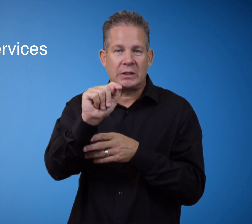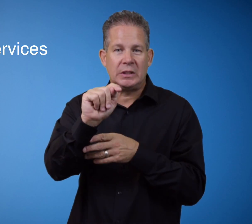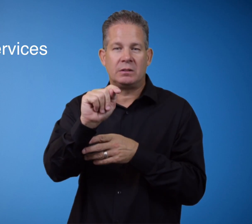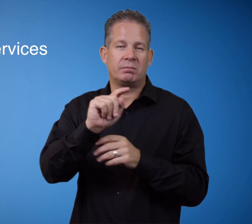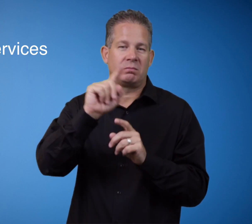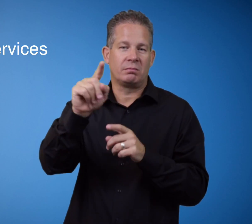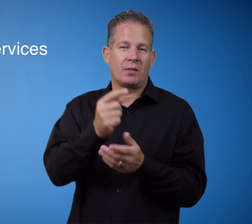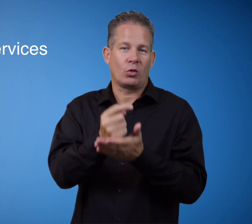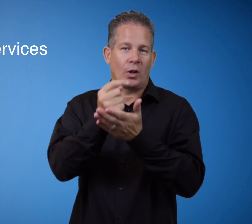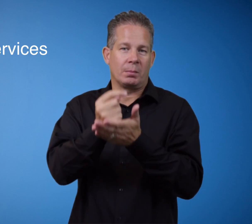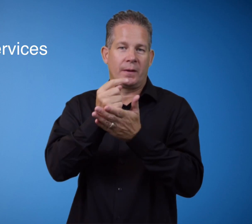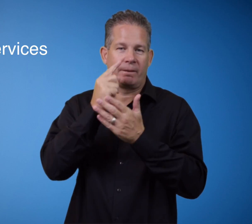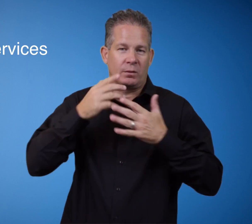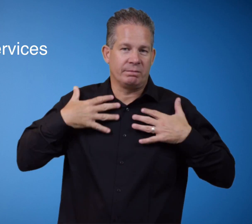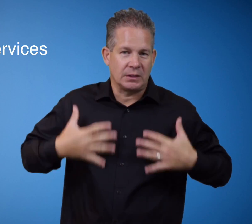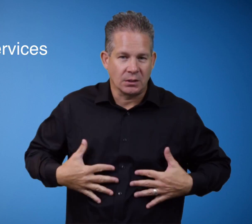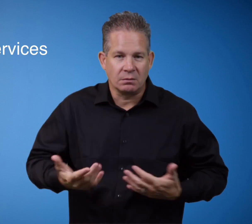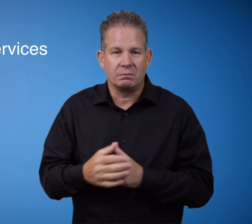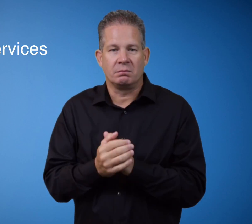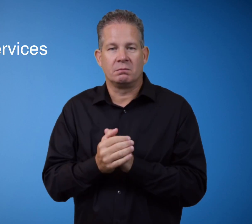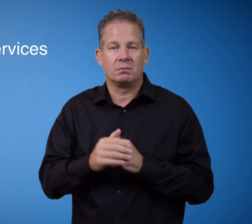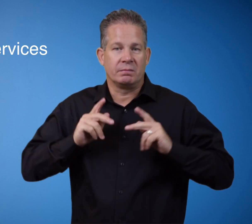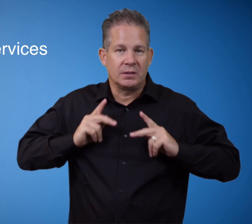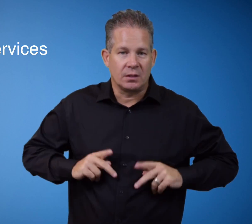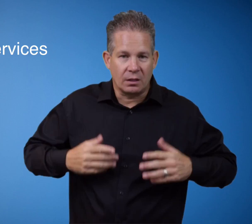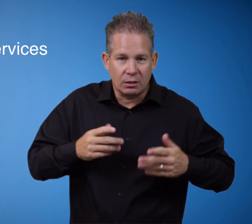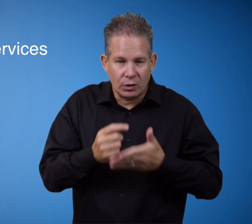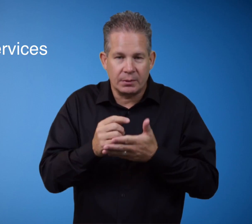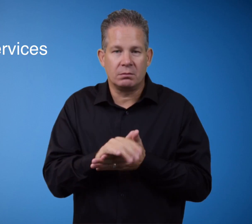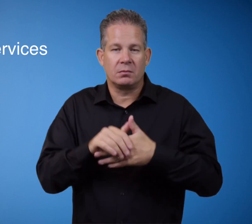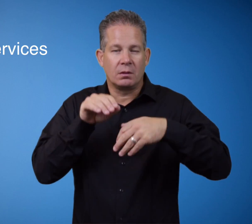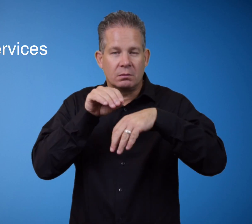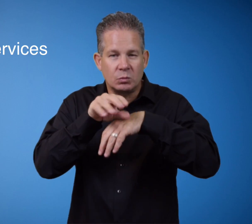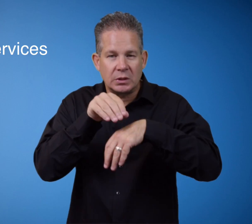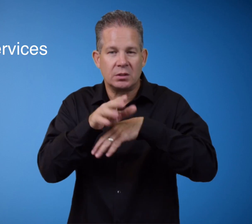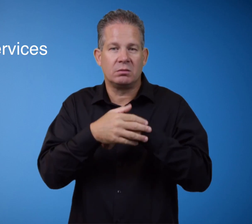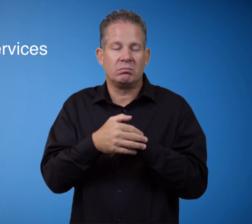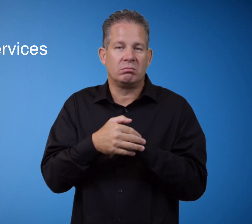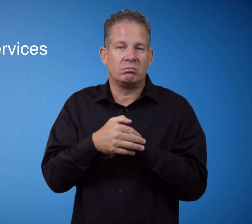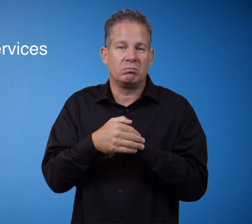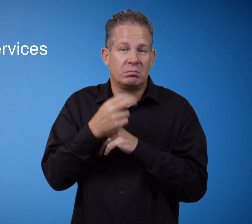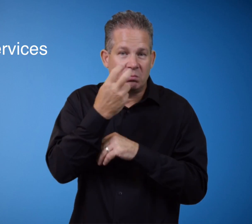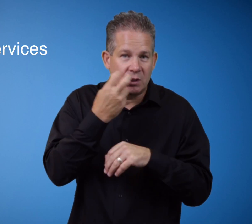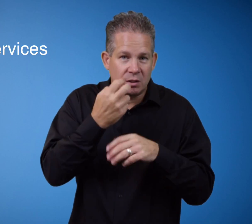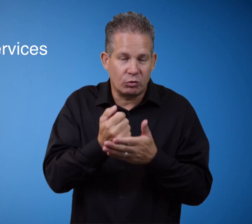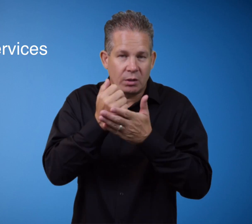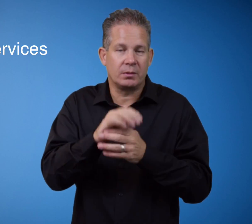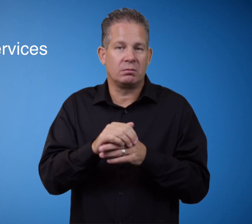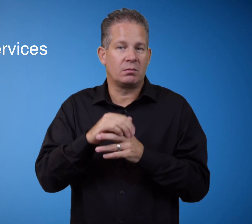occupational therapy, physical therapy, counseling, speech services,